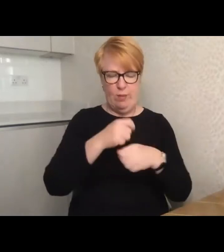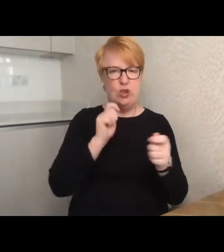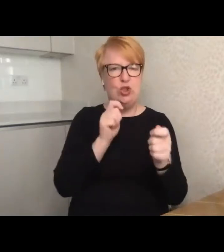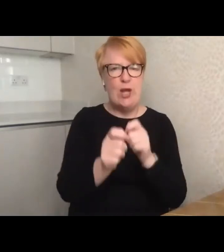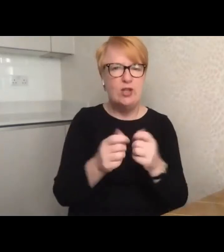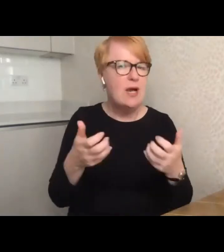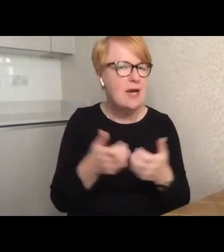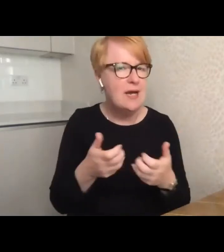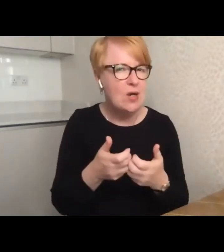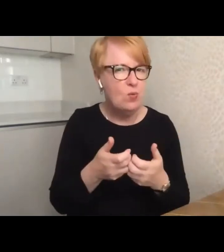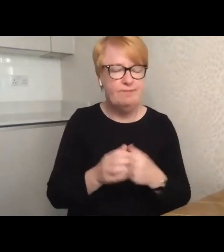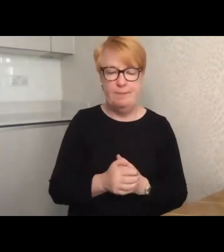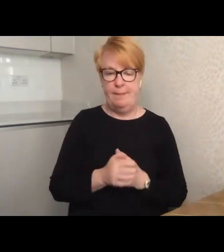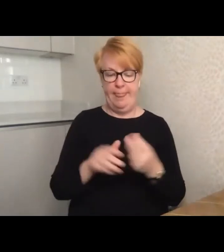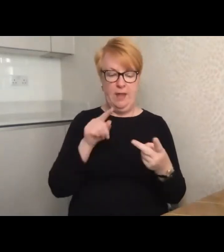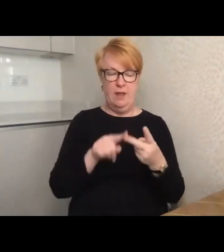And then there's the financing, which I think is crucial.